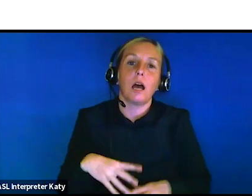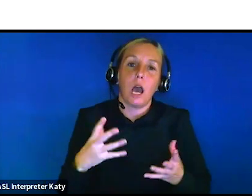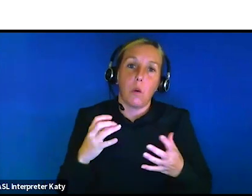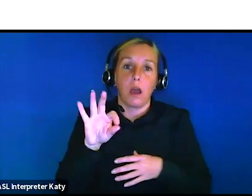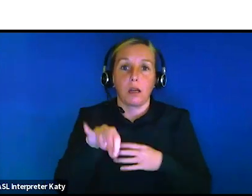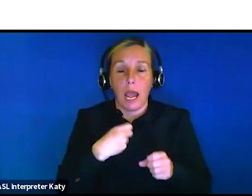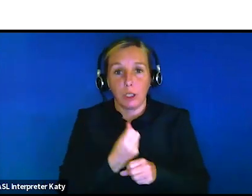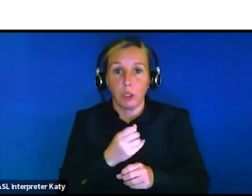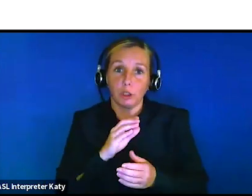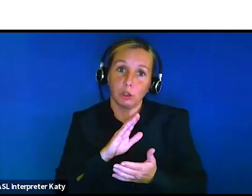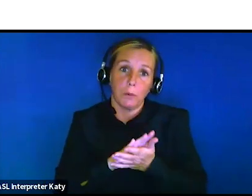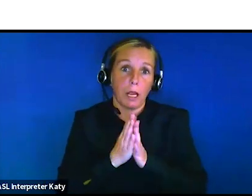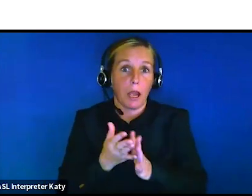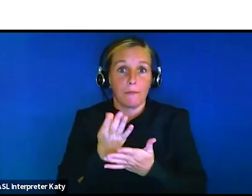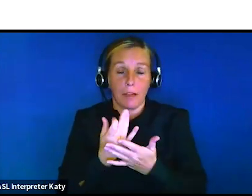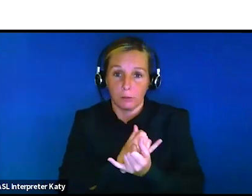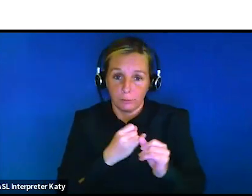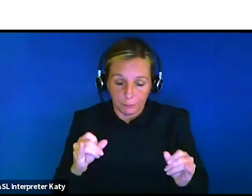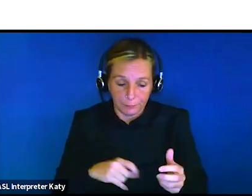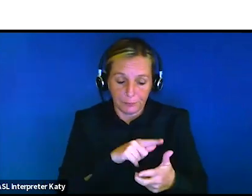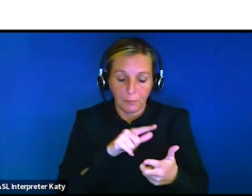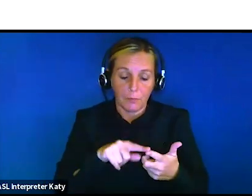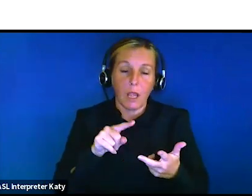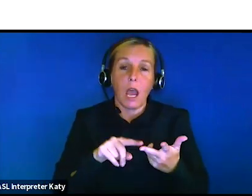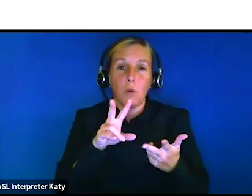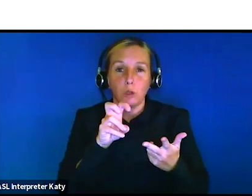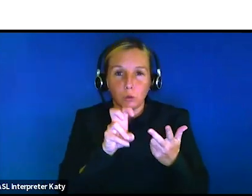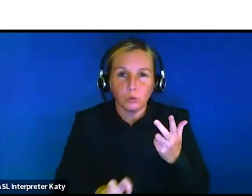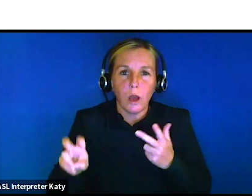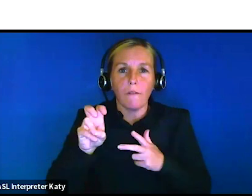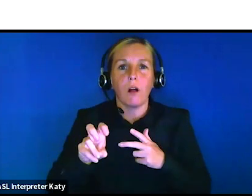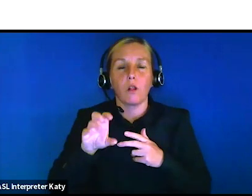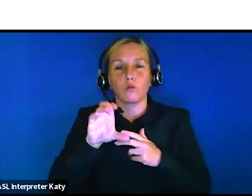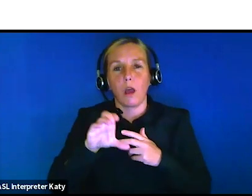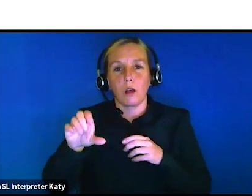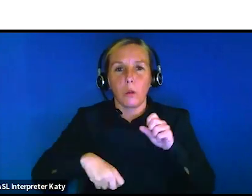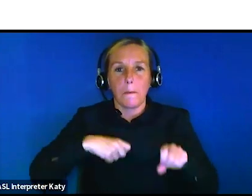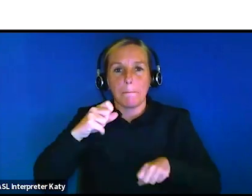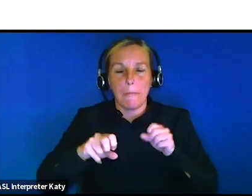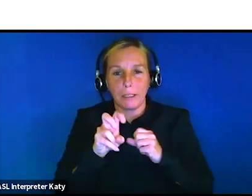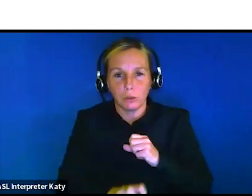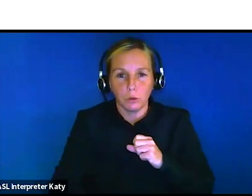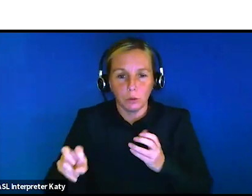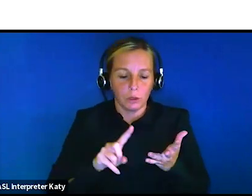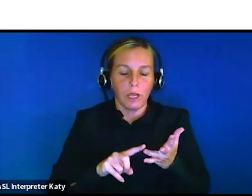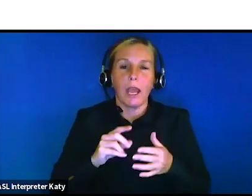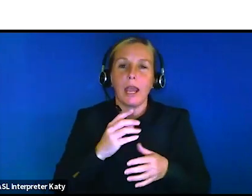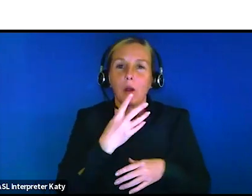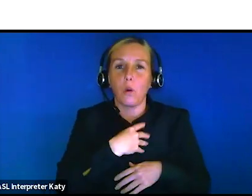to be able to travel on cross-country bike tours and be a whitewater rafting guide on the Okoye River,